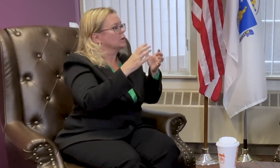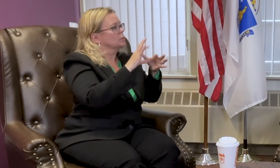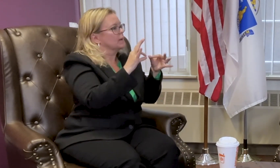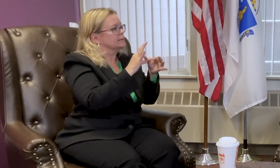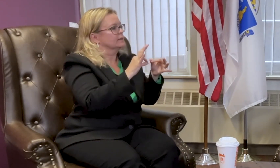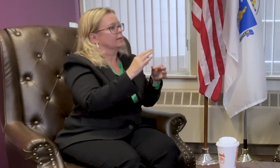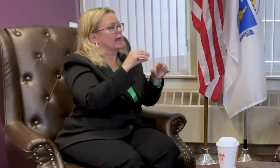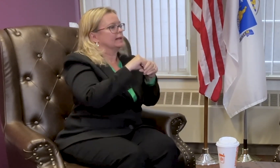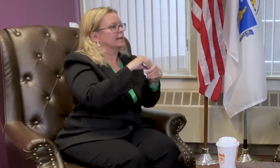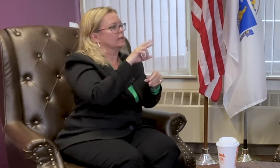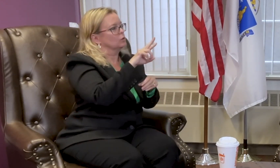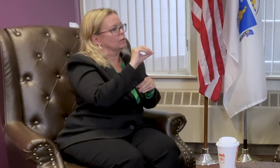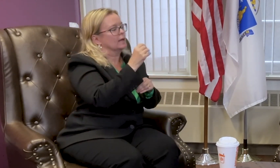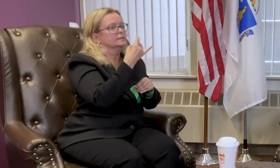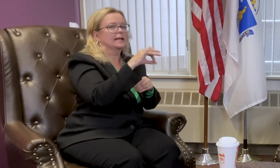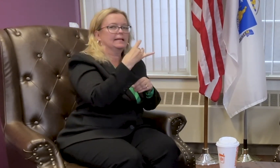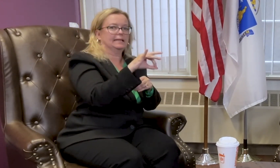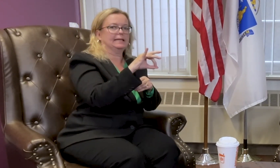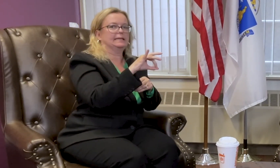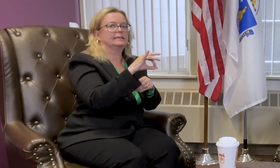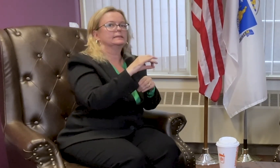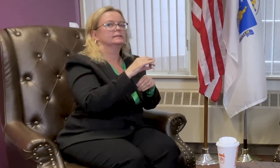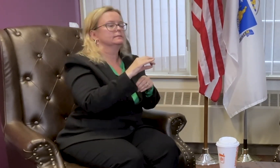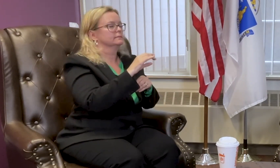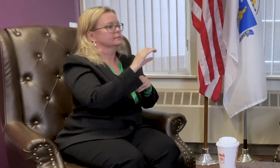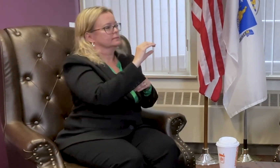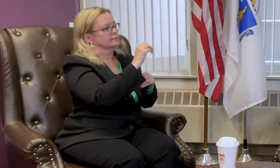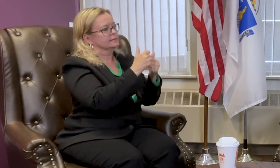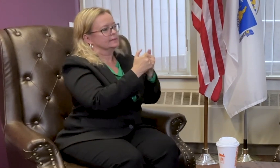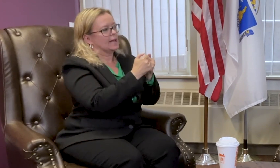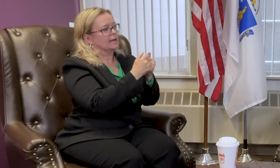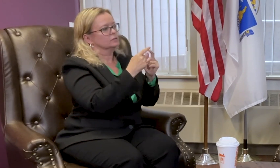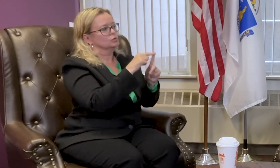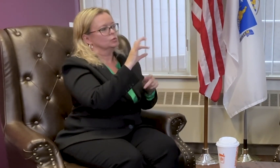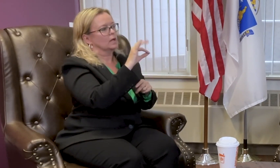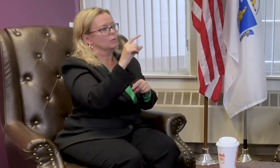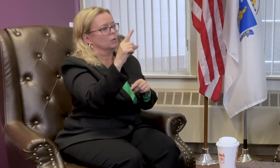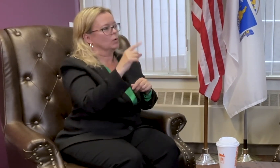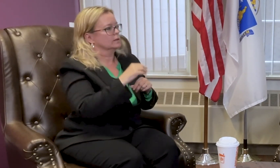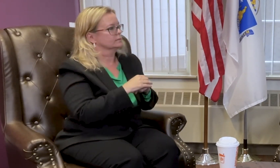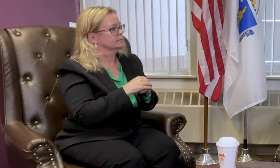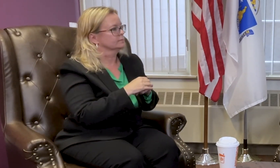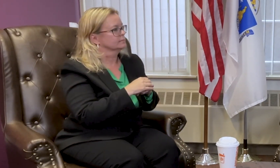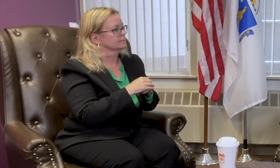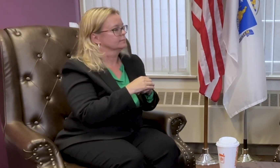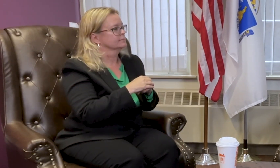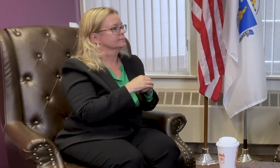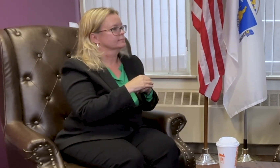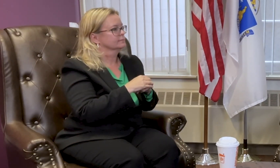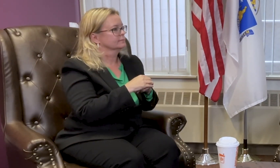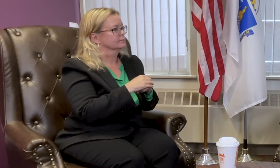Lastly, I want to mention that in 2018, Text-to-911 was deployed across Massachusetts.